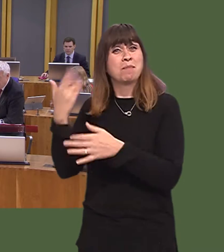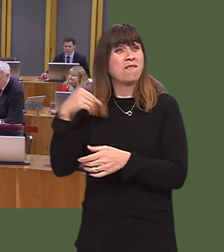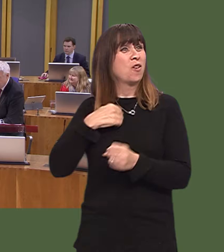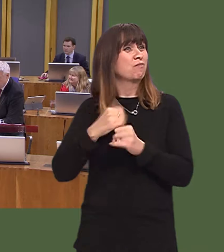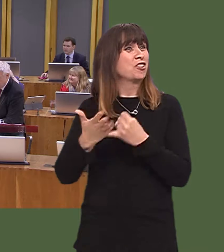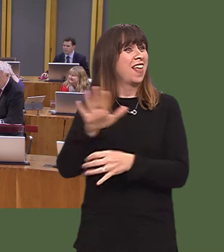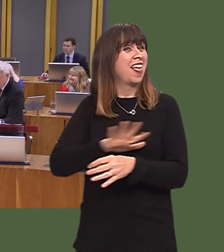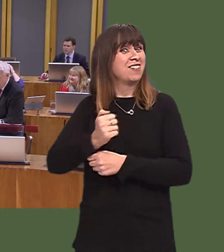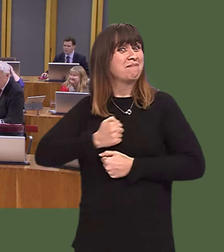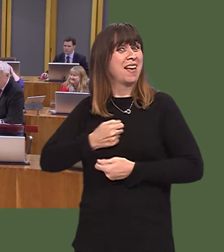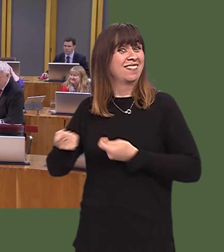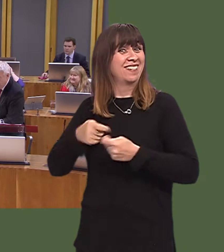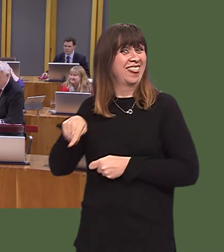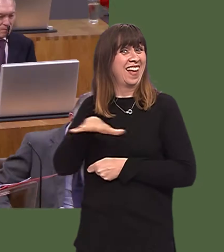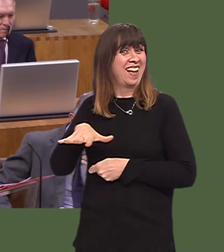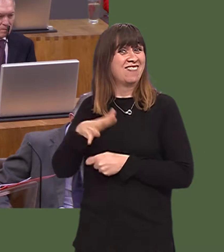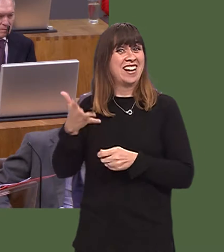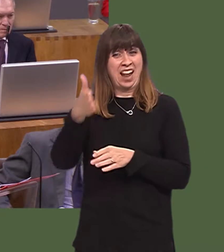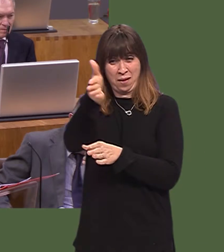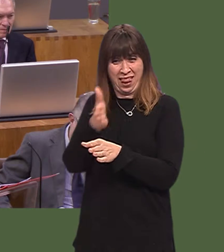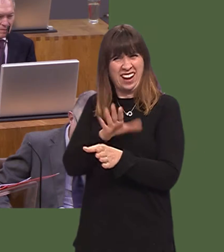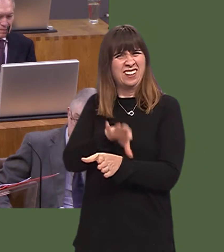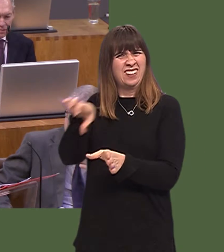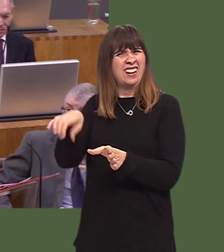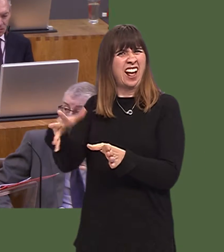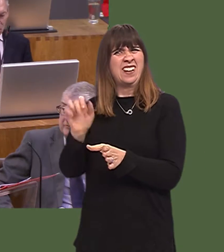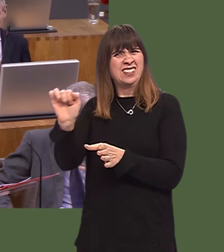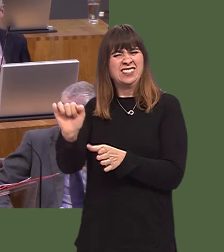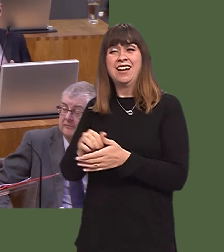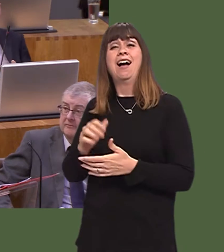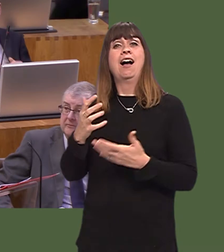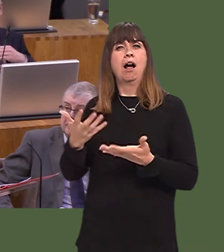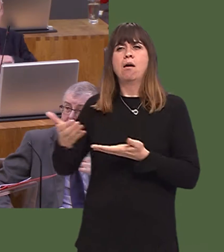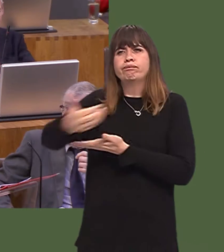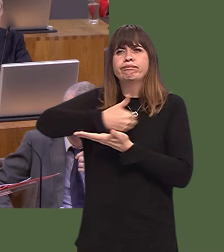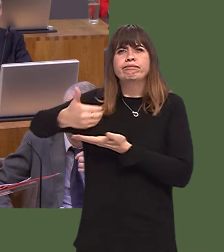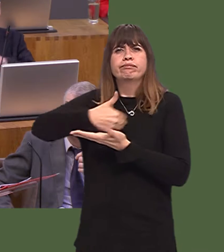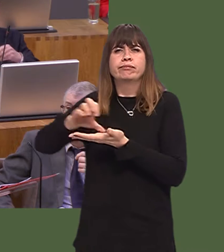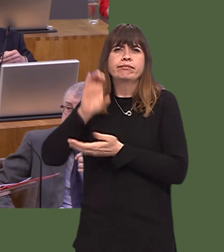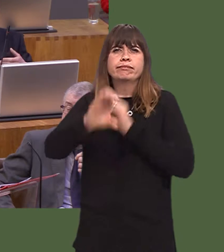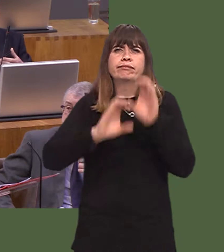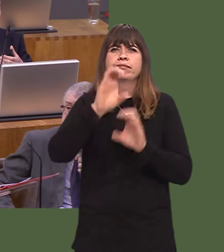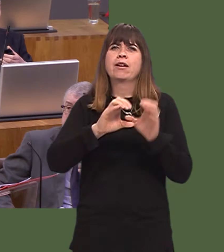As one who has worked hard to raise funds for the Urdd EisteddfodóIíve organised with